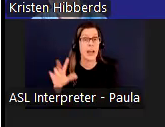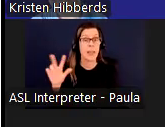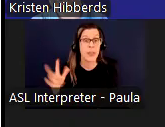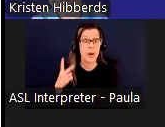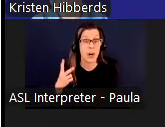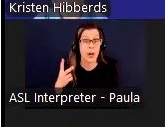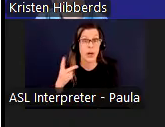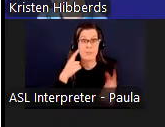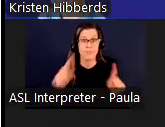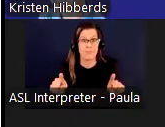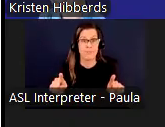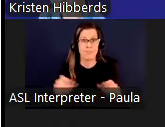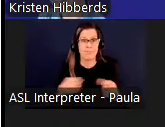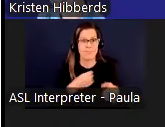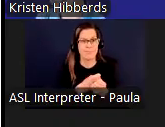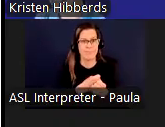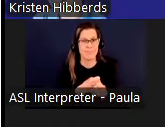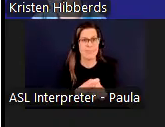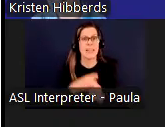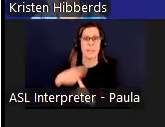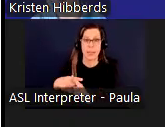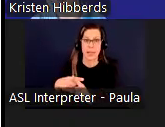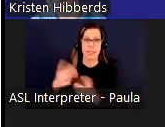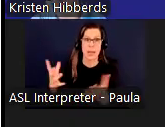But in addition to that, I do want to say too,